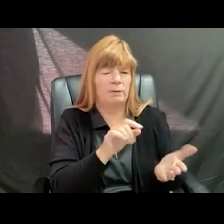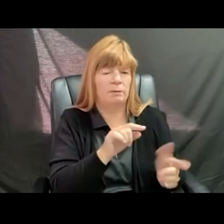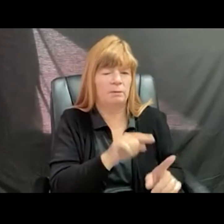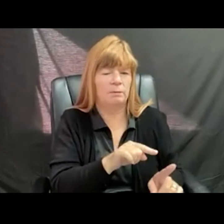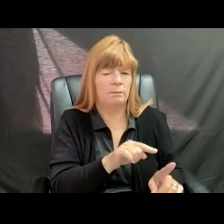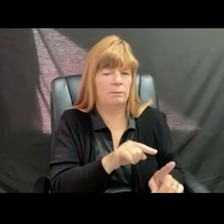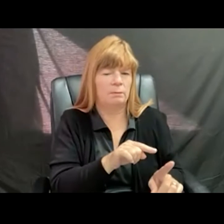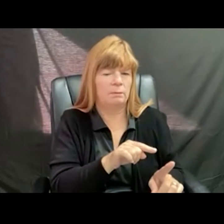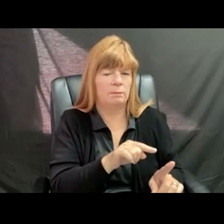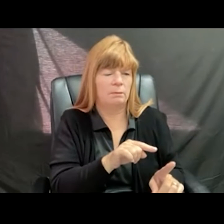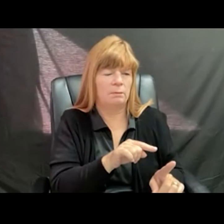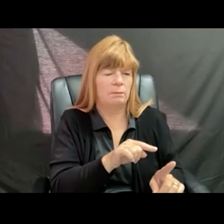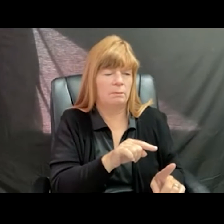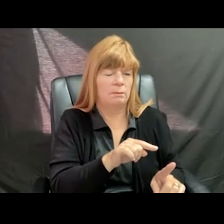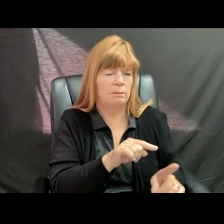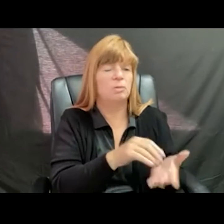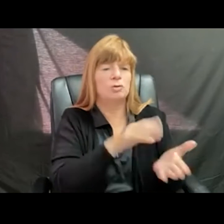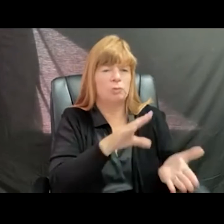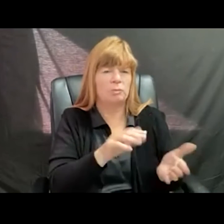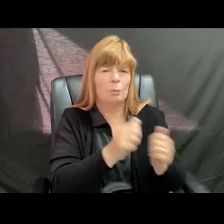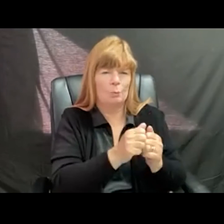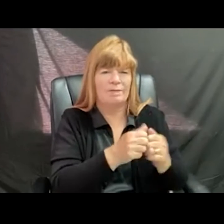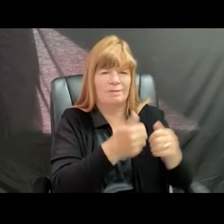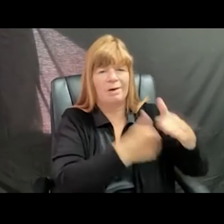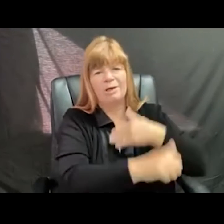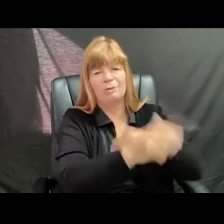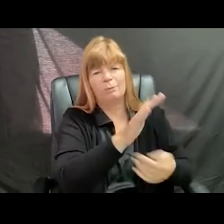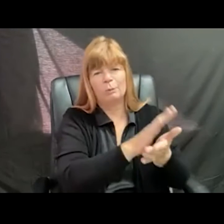a student with a district so they would go through their district then